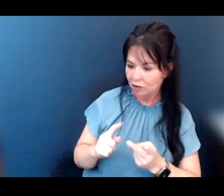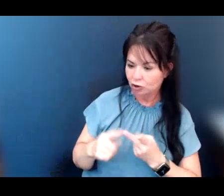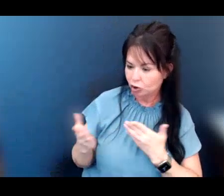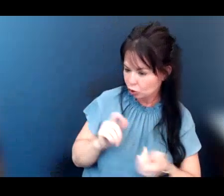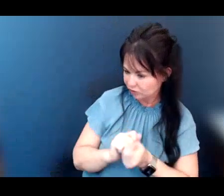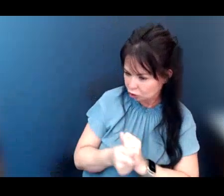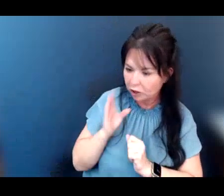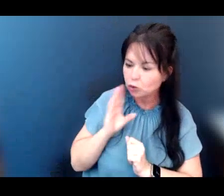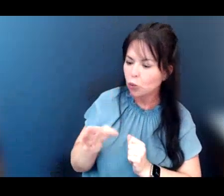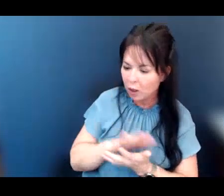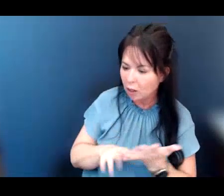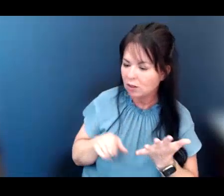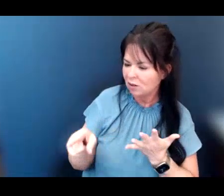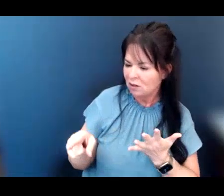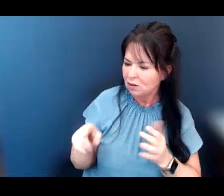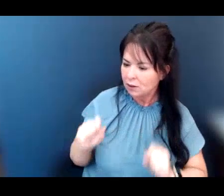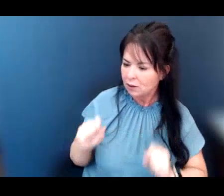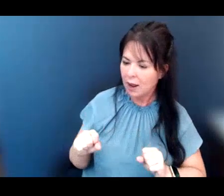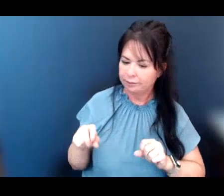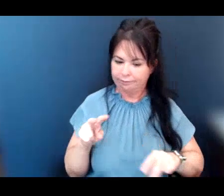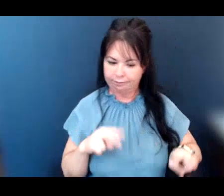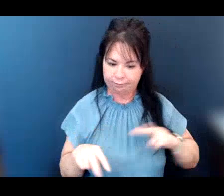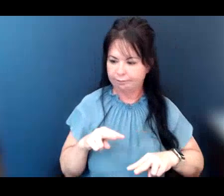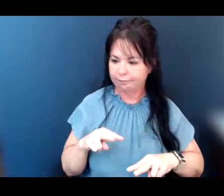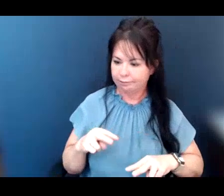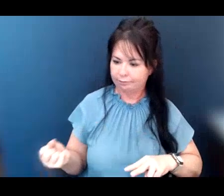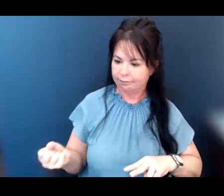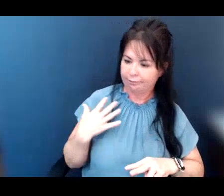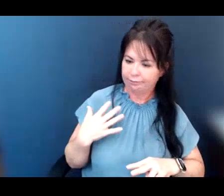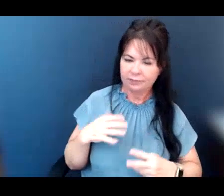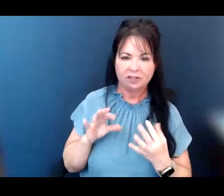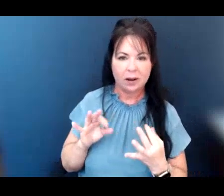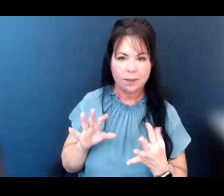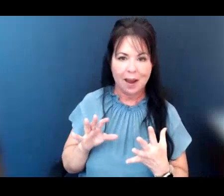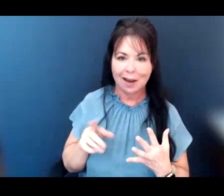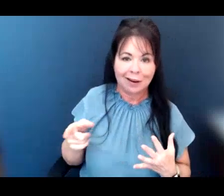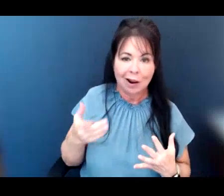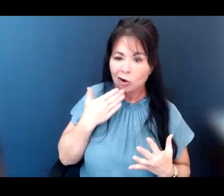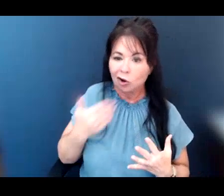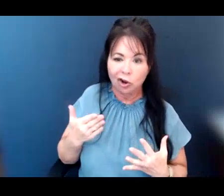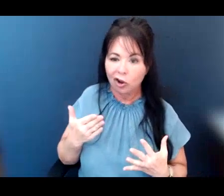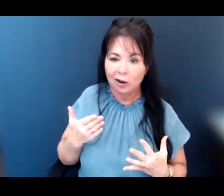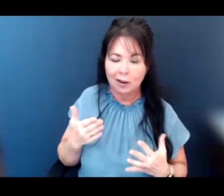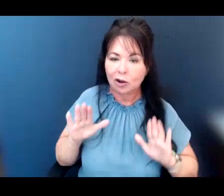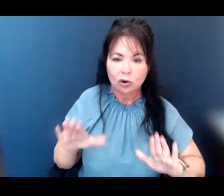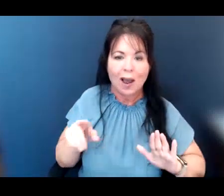that come out. And they're a great resource, right? Like, they're a way that we can directly reach out to people